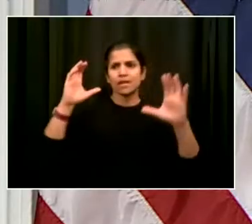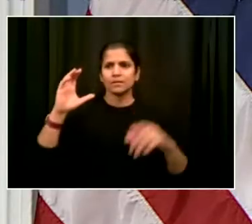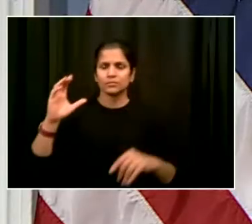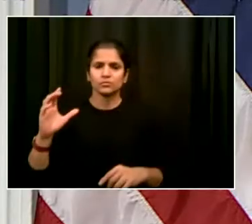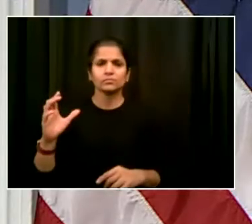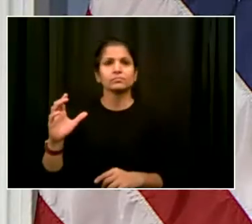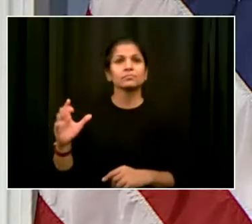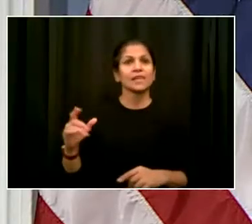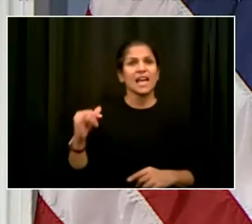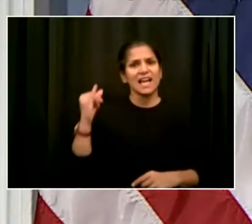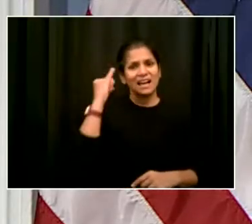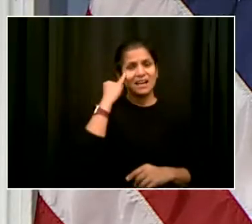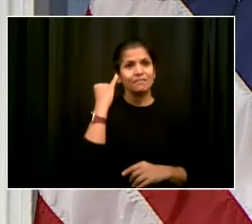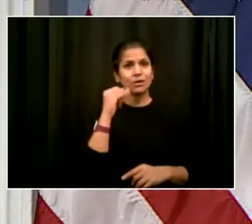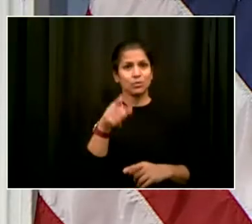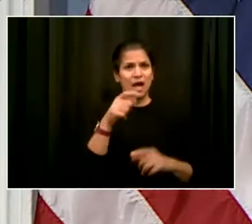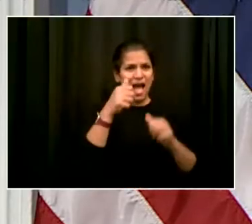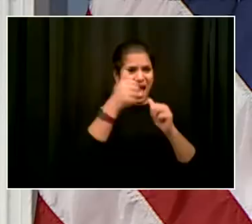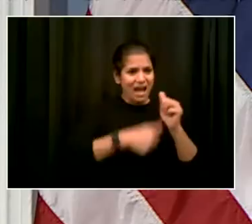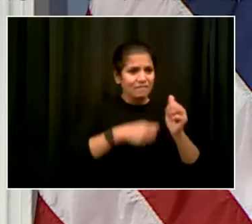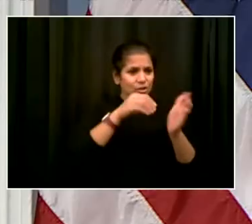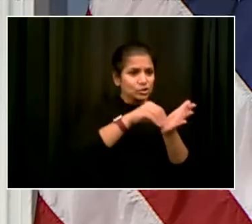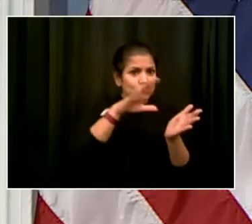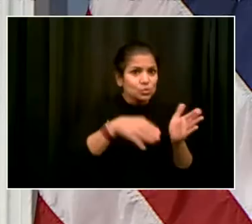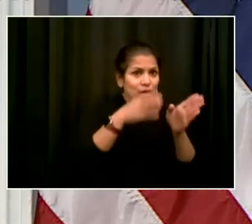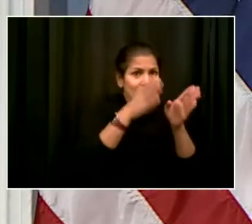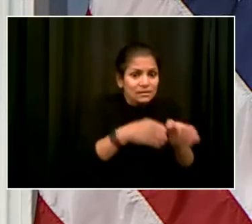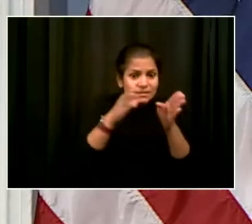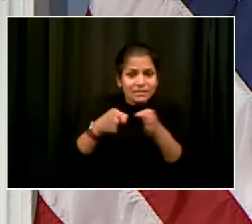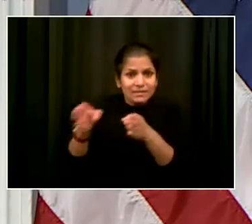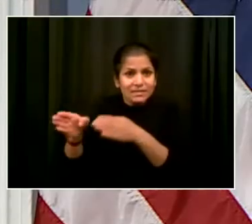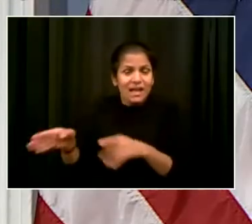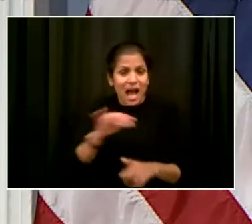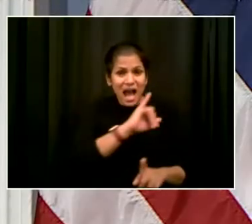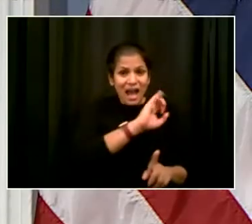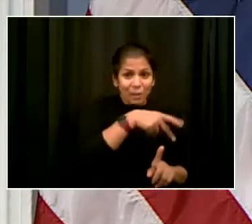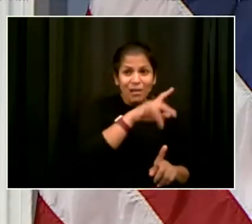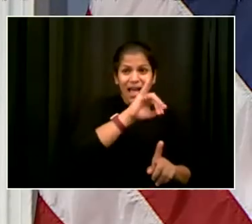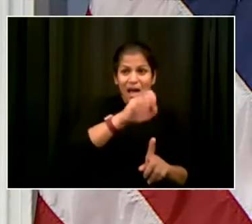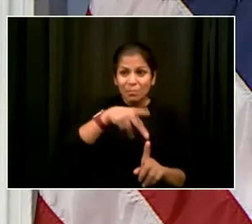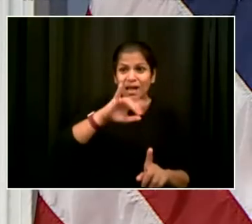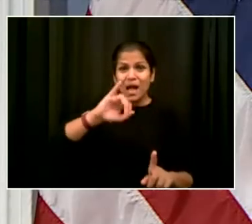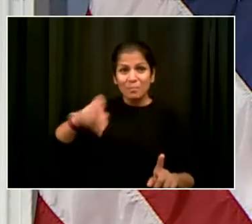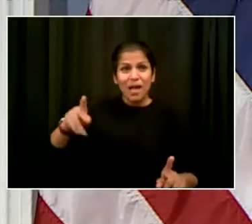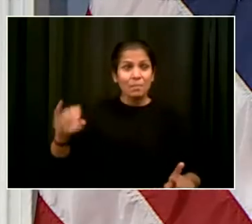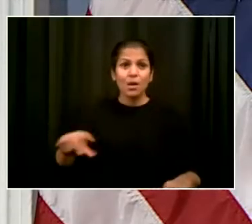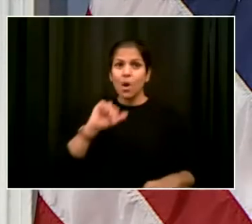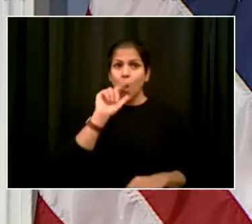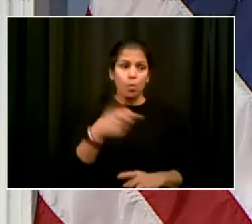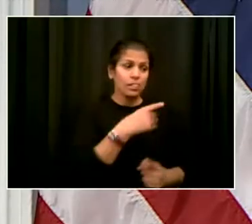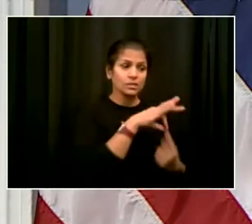GO FORWARD. THAT BEING SAID, CAN YOU IMAGINE THE POWER OF AN INDIVIDUALIZED EDUCATION PLAN